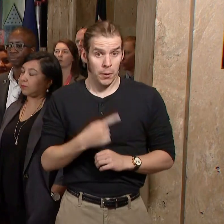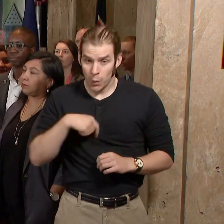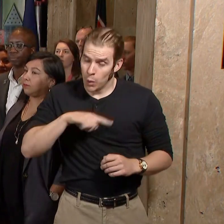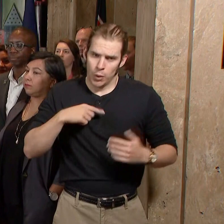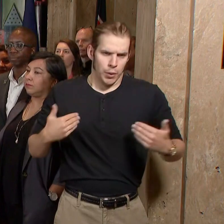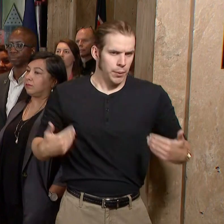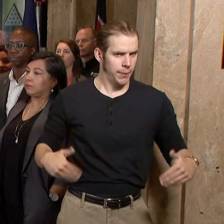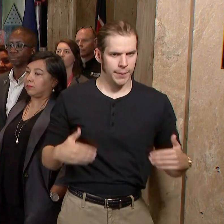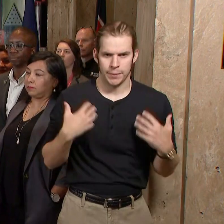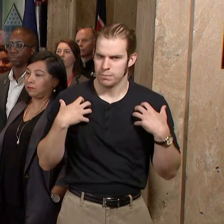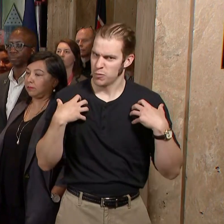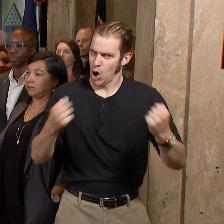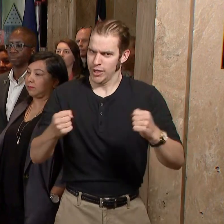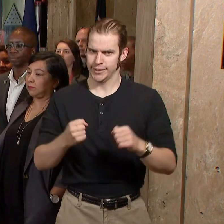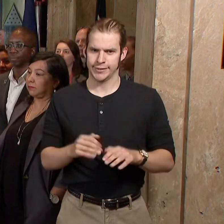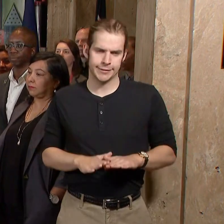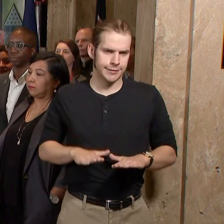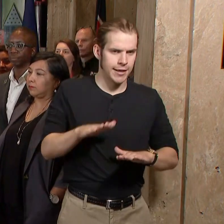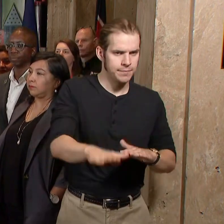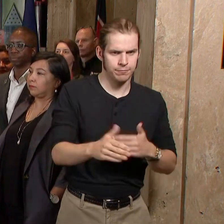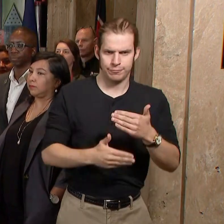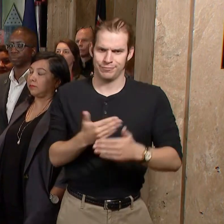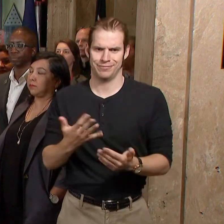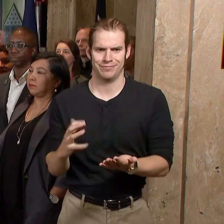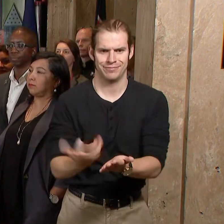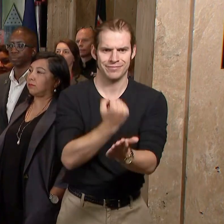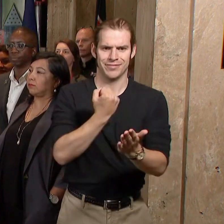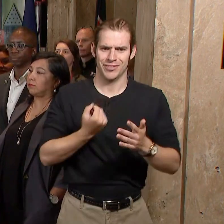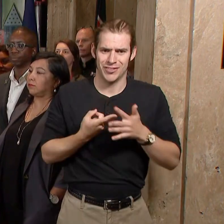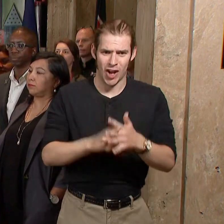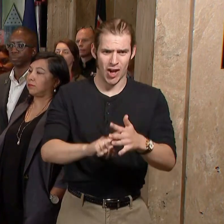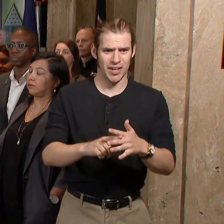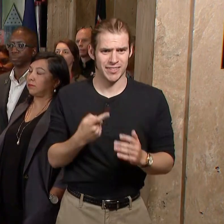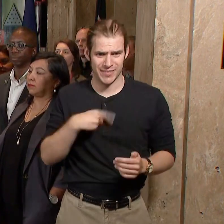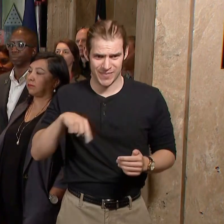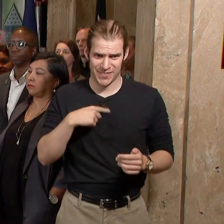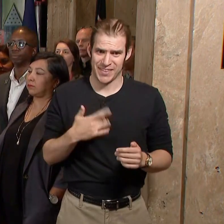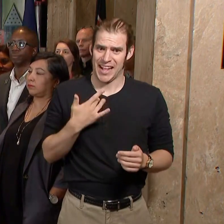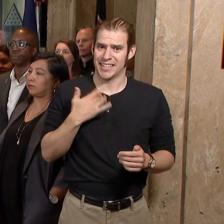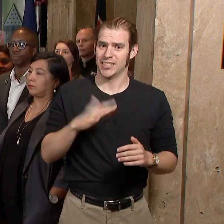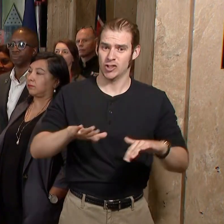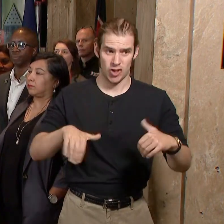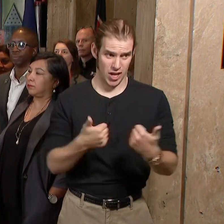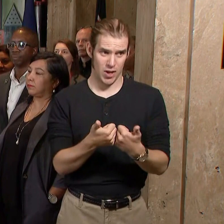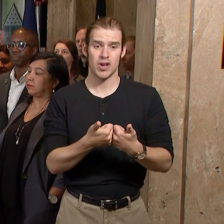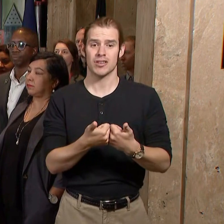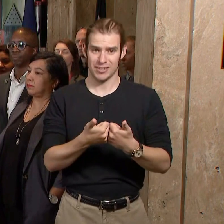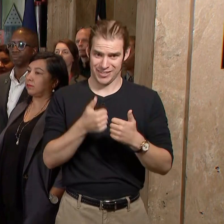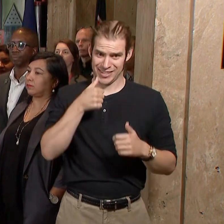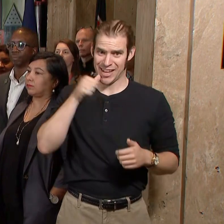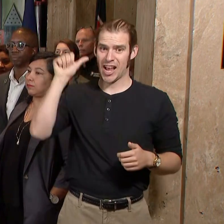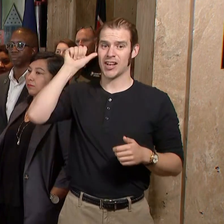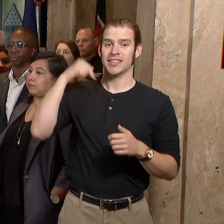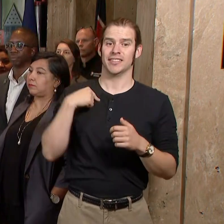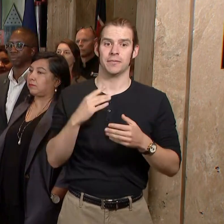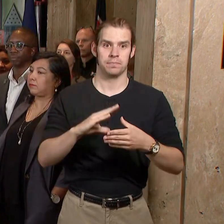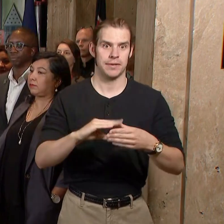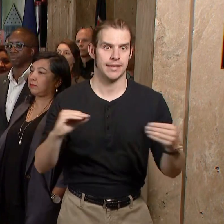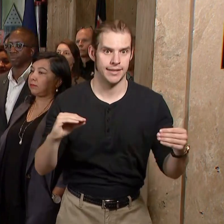I think the biggest problems we face in a democracy or. Giving into the notion that somehow we think problems are unsolvable. And I think there is work that this city has done and cities around the